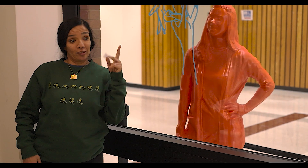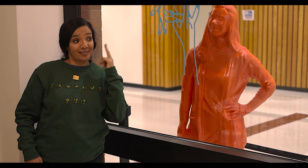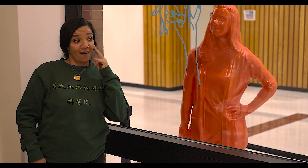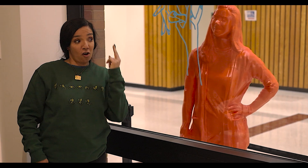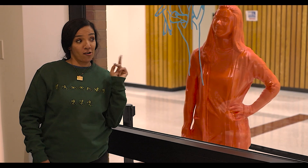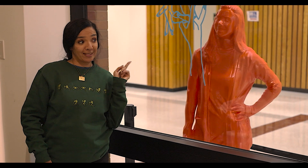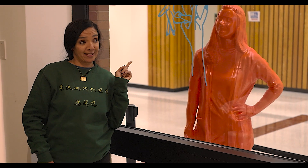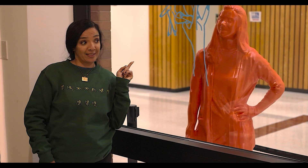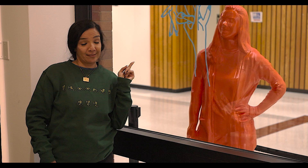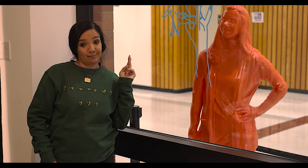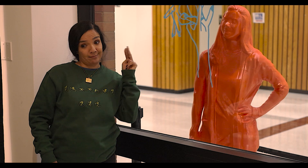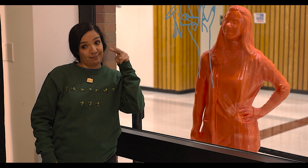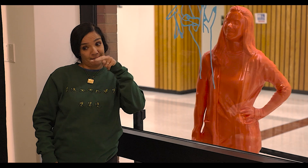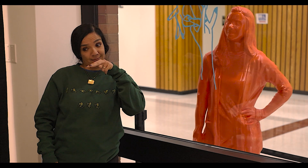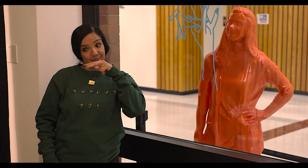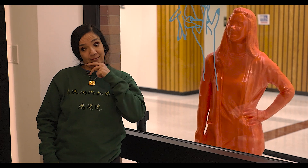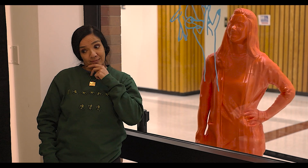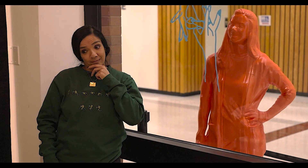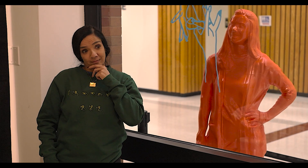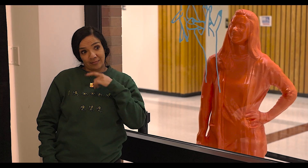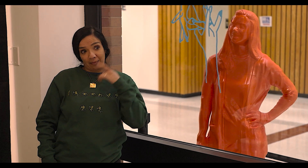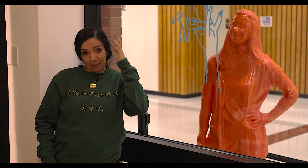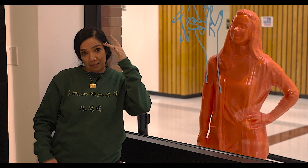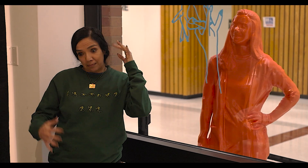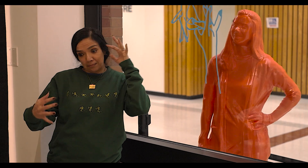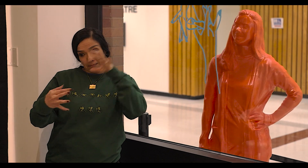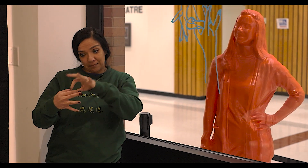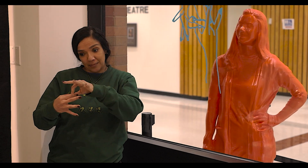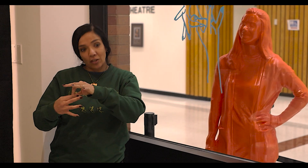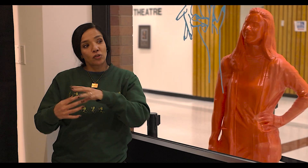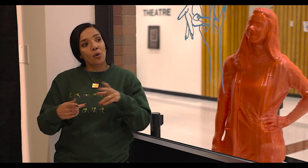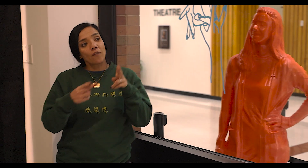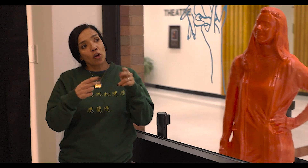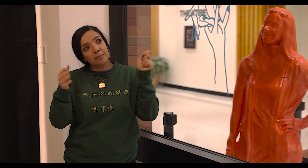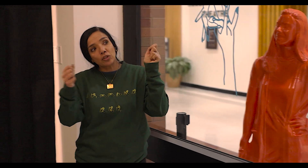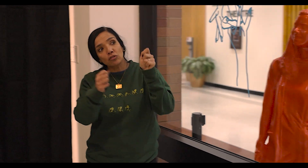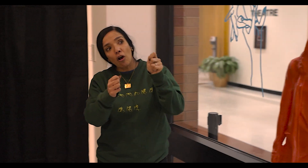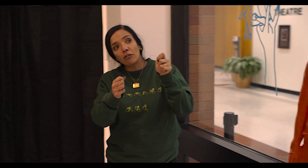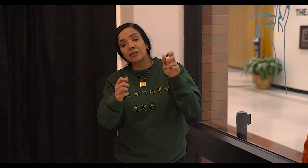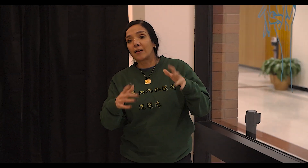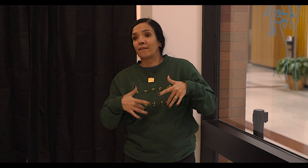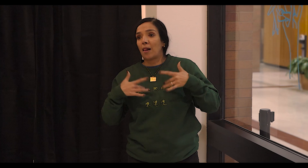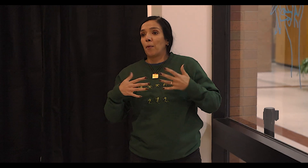somebody's gazing in through the window in the bed area; "I'm wondering about this."